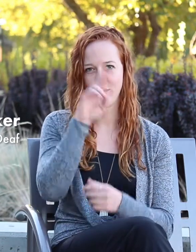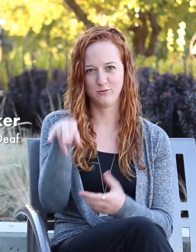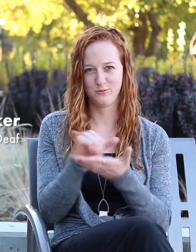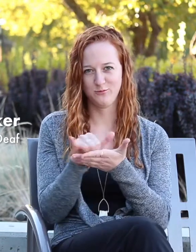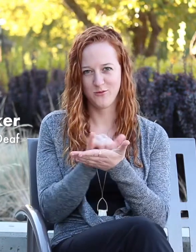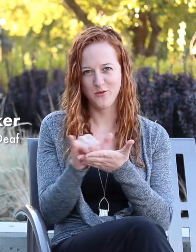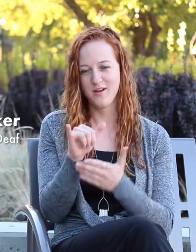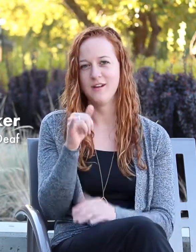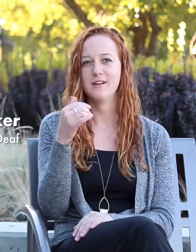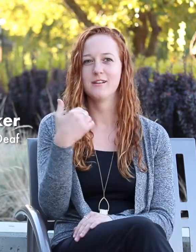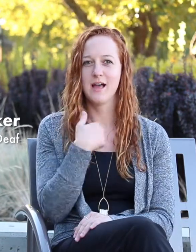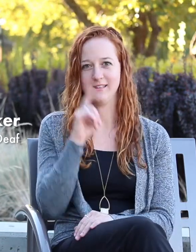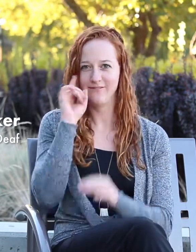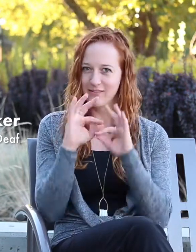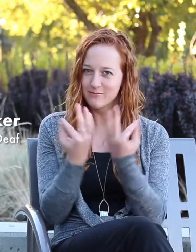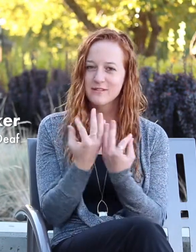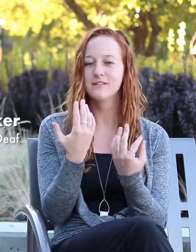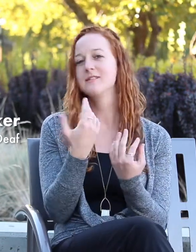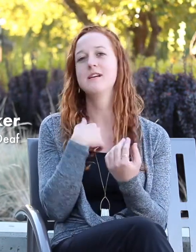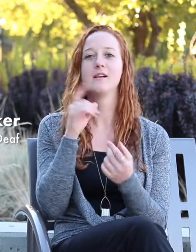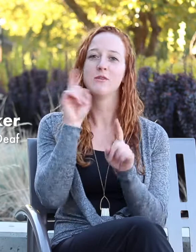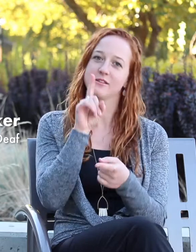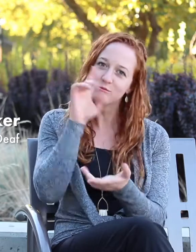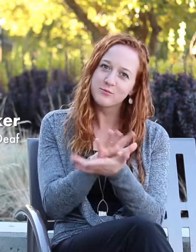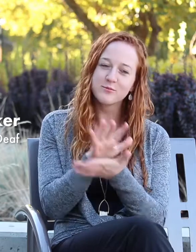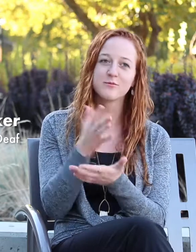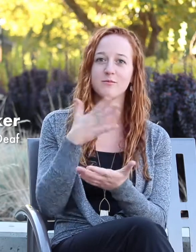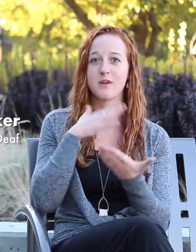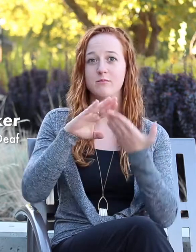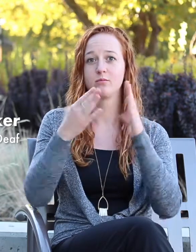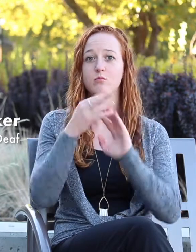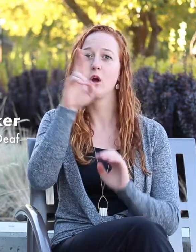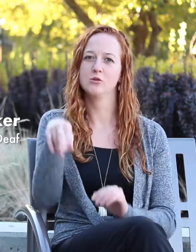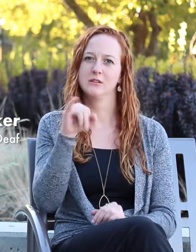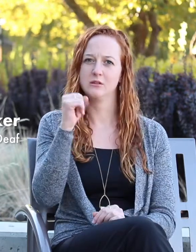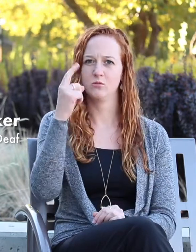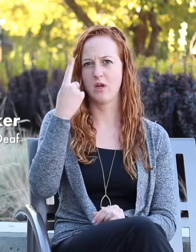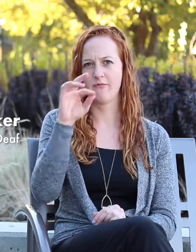Barbara Spiecker: Well I grew up in Rochester New York. I had, my family is all deaf and so I went to a school for the deaf and the community